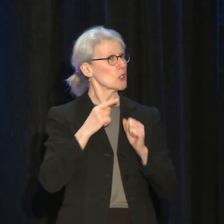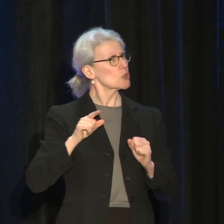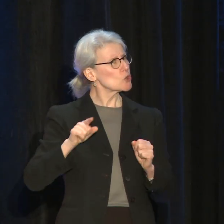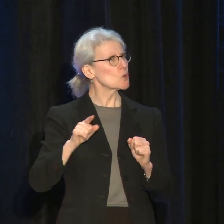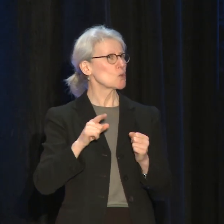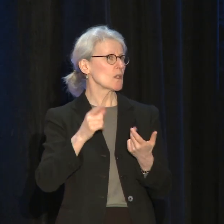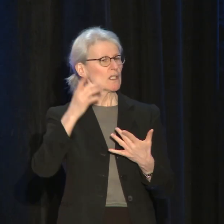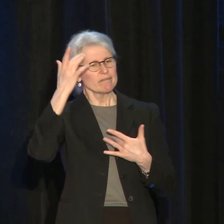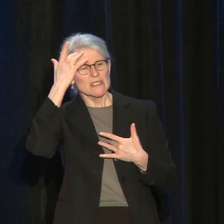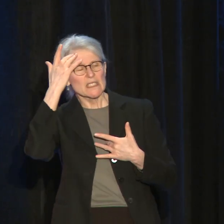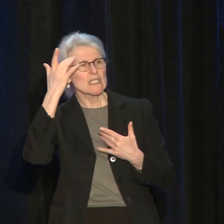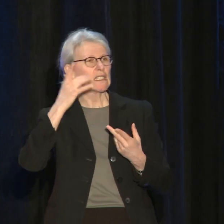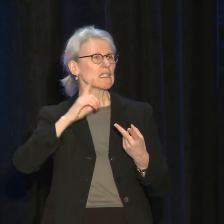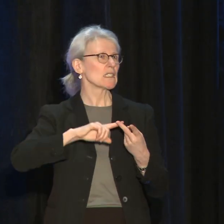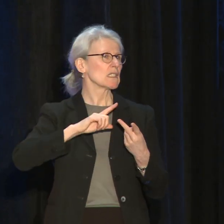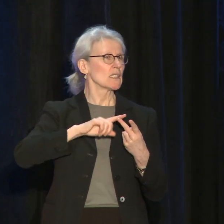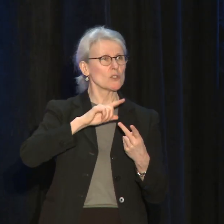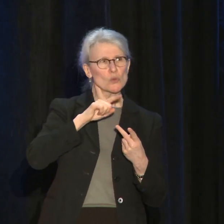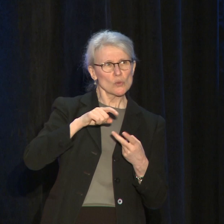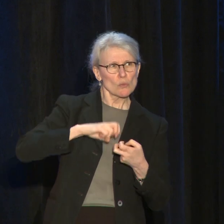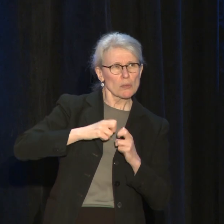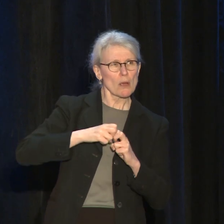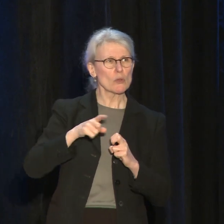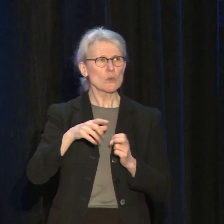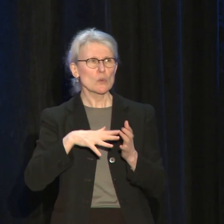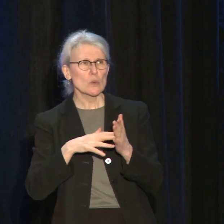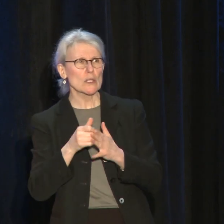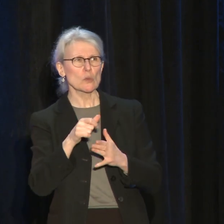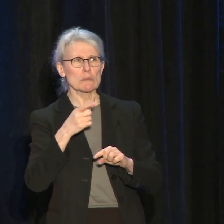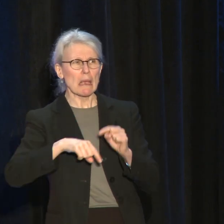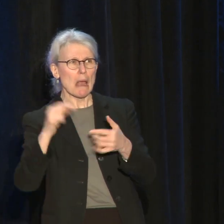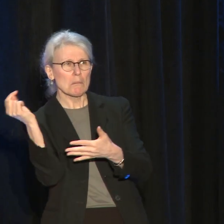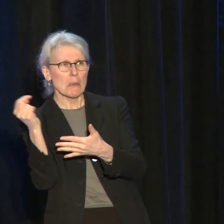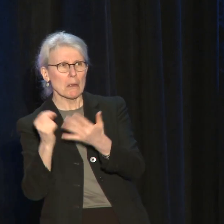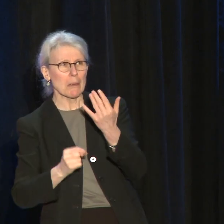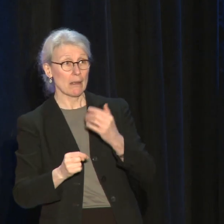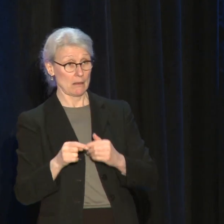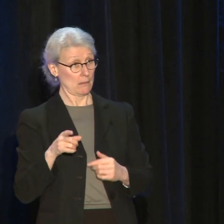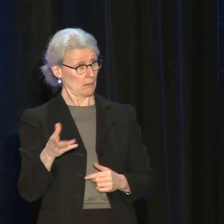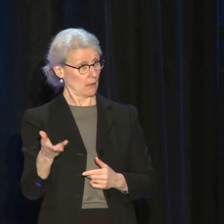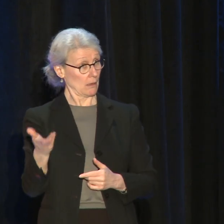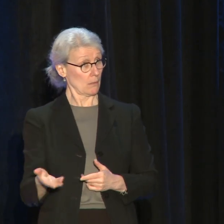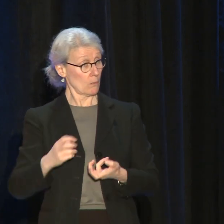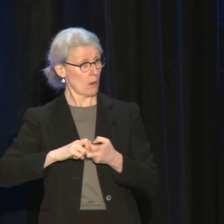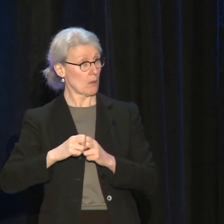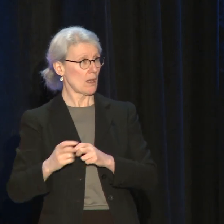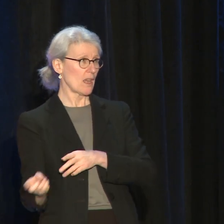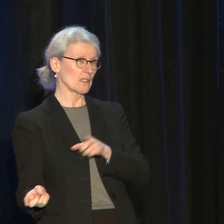not the pathology of inequality, and that the way to address it is to punish them,